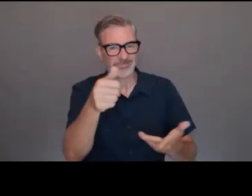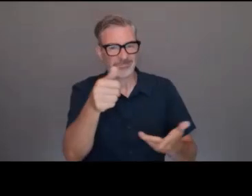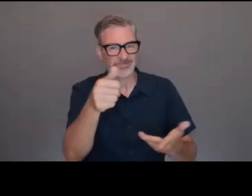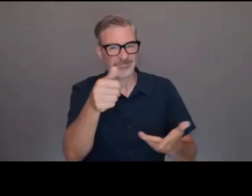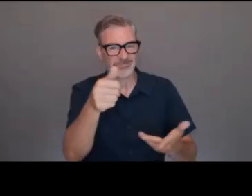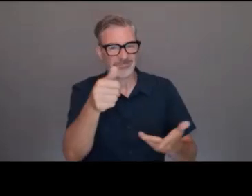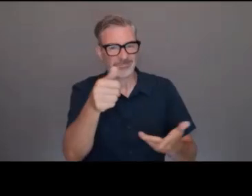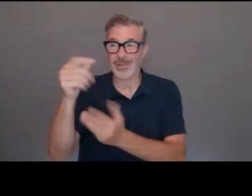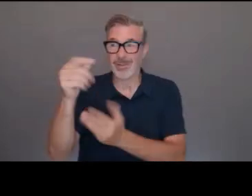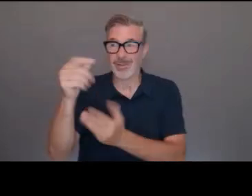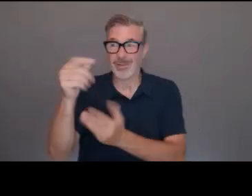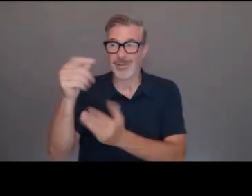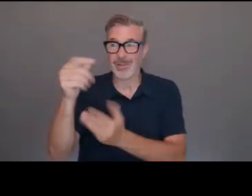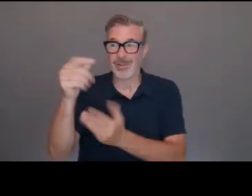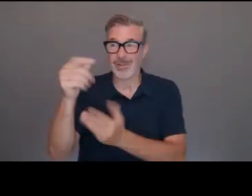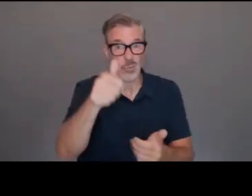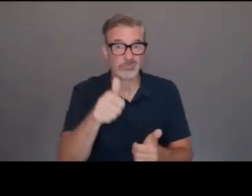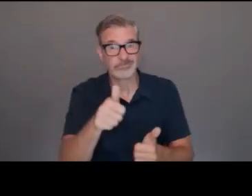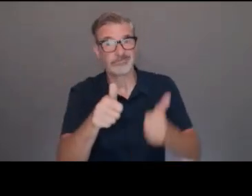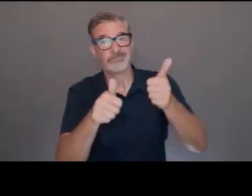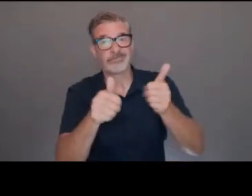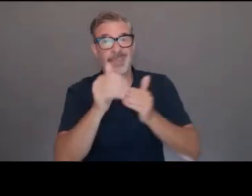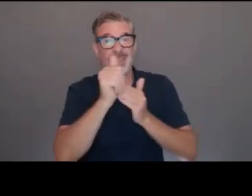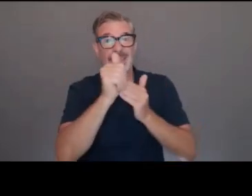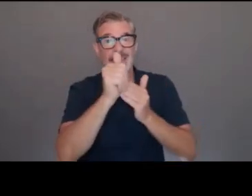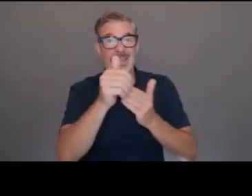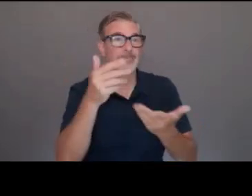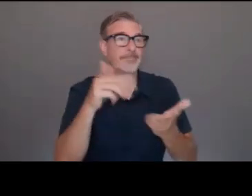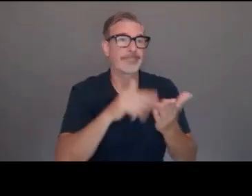on it, you're the lead musician, artist, participant, then